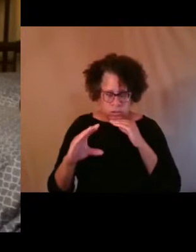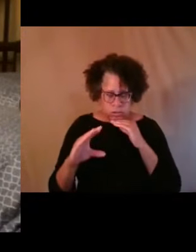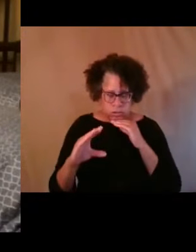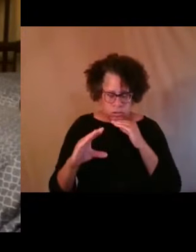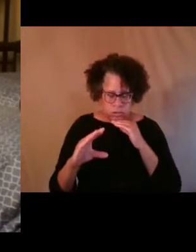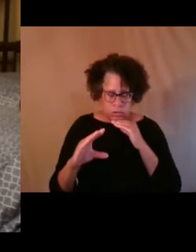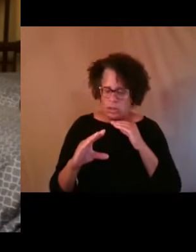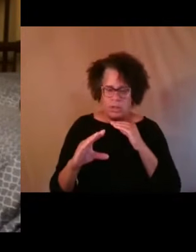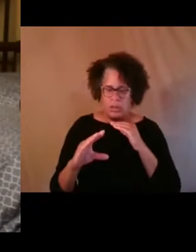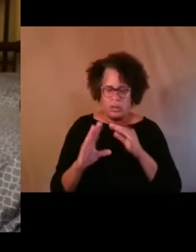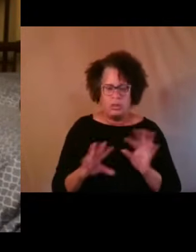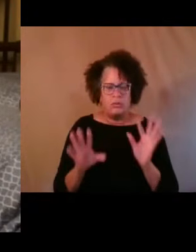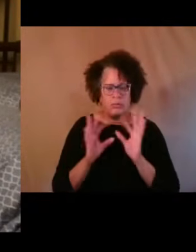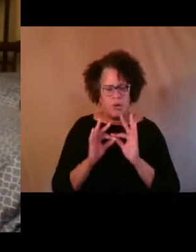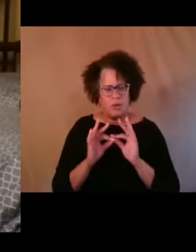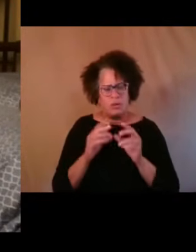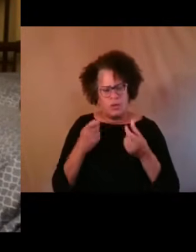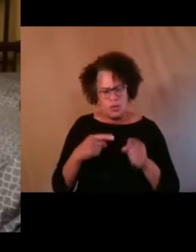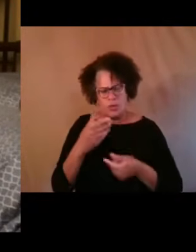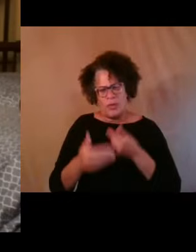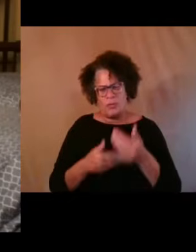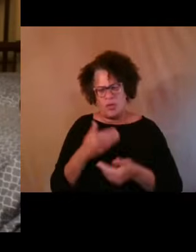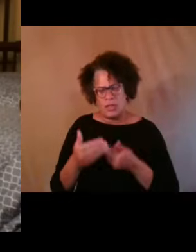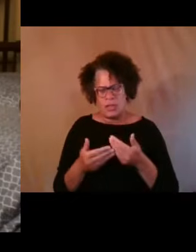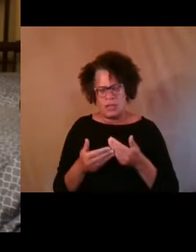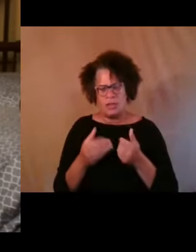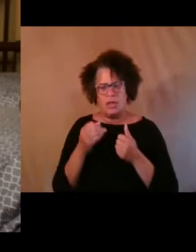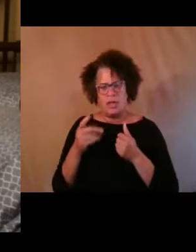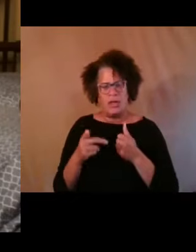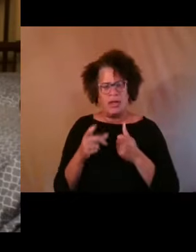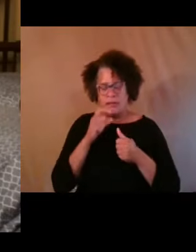And in that process, if they're not allowed to show their emotions,